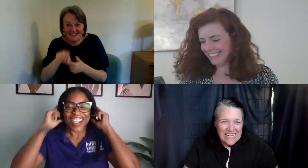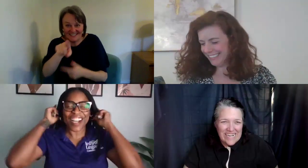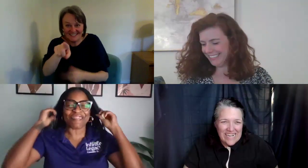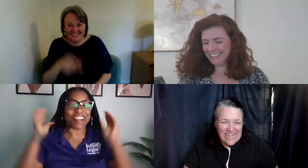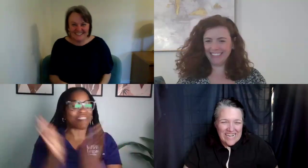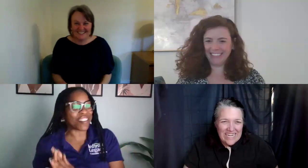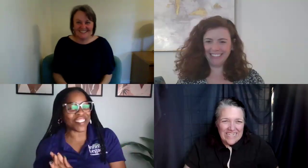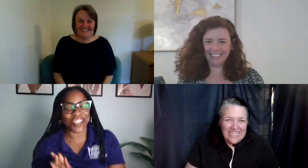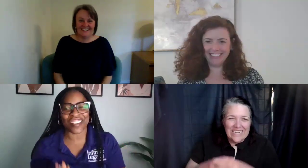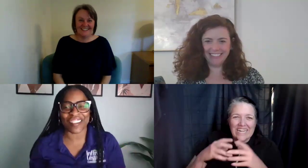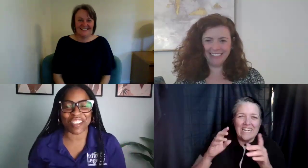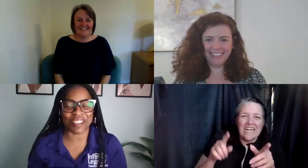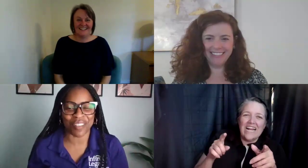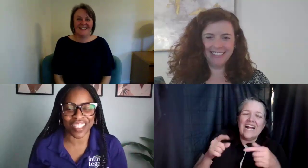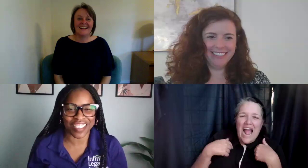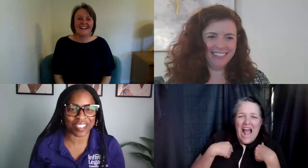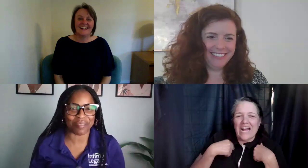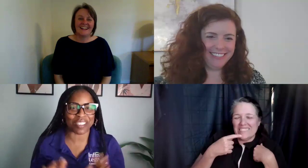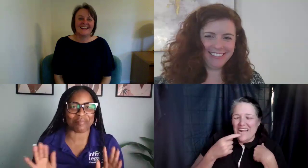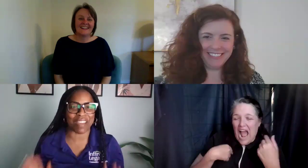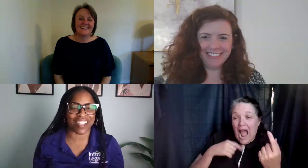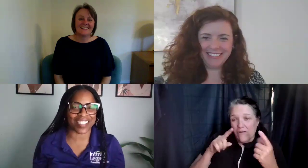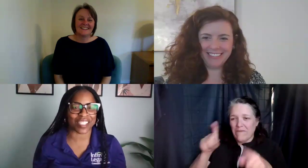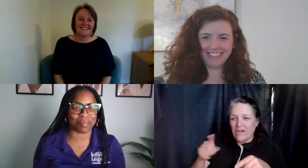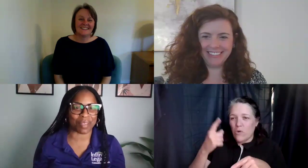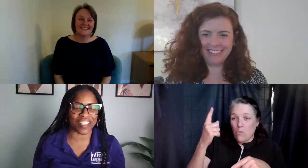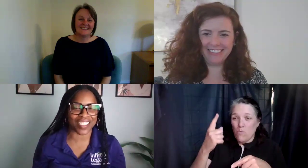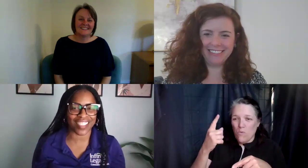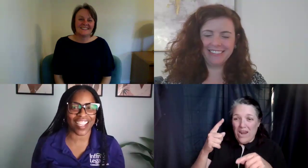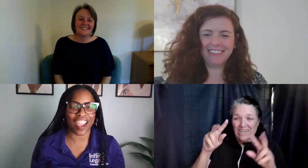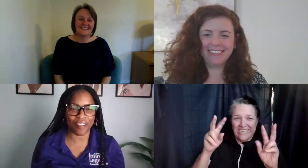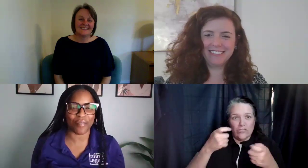I'm going this year, I've been to one, and it's the most amazing experience